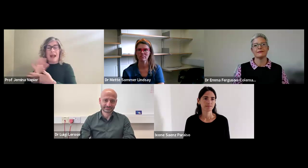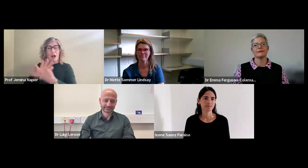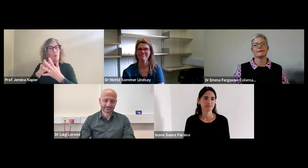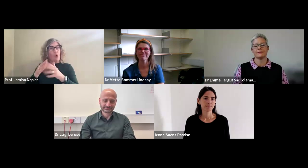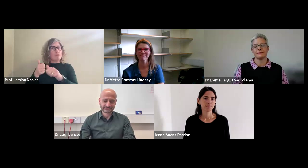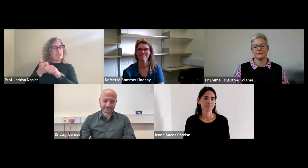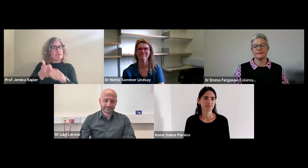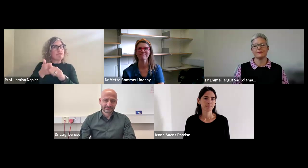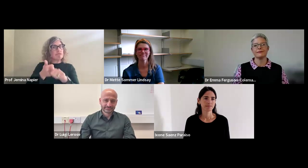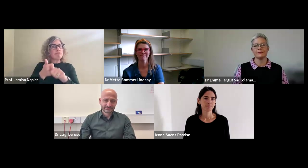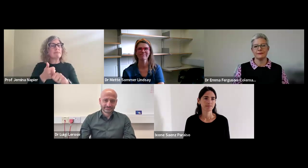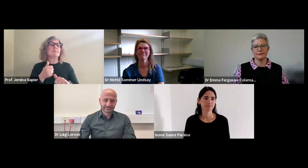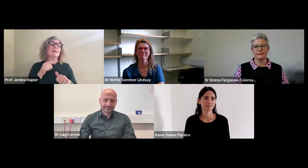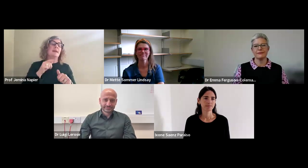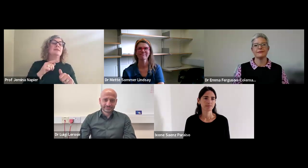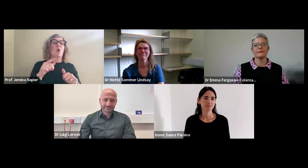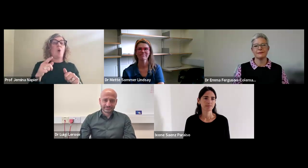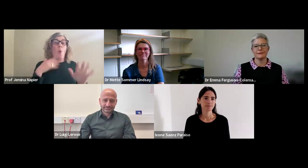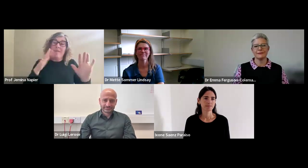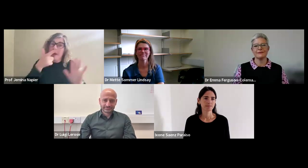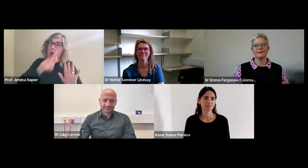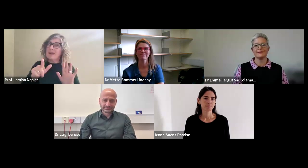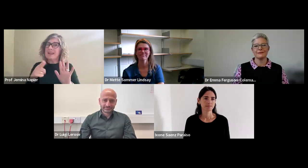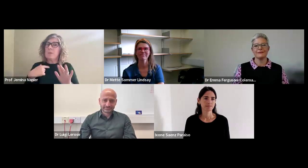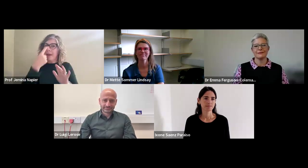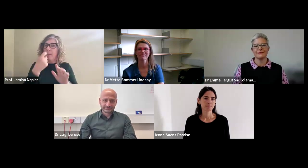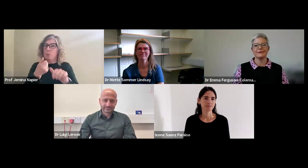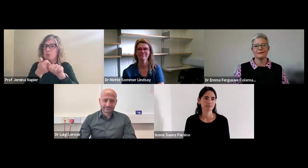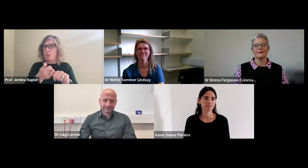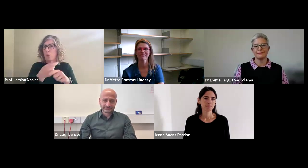meet the costs when the barriers are experienced in terms of the systems and what's available,